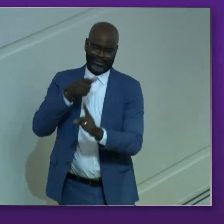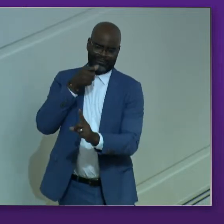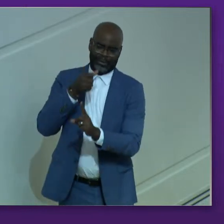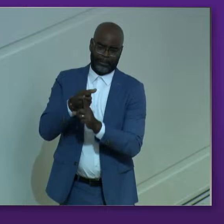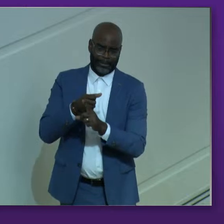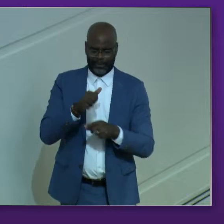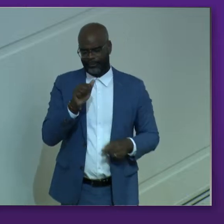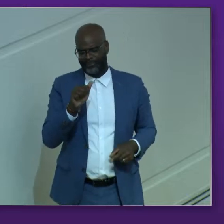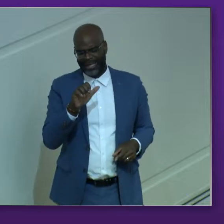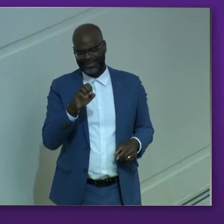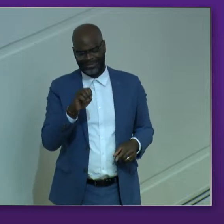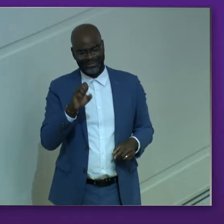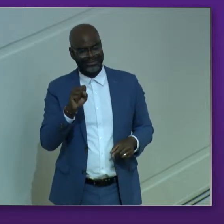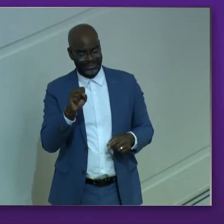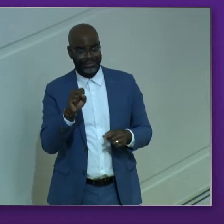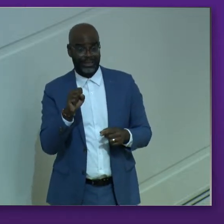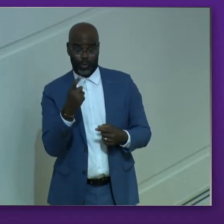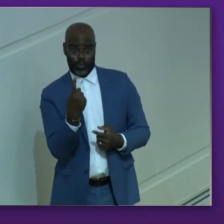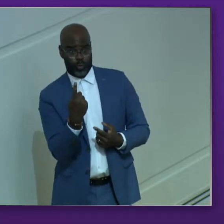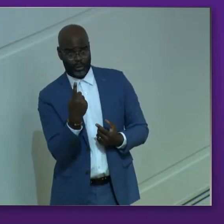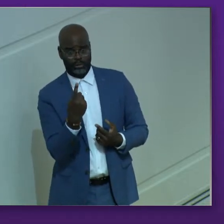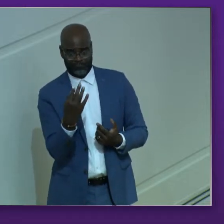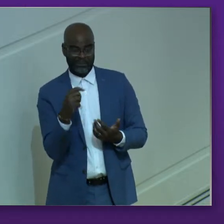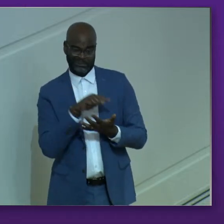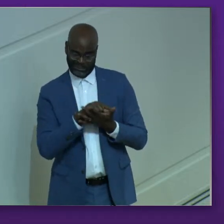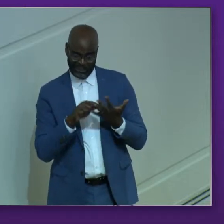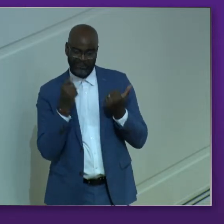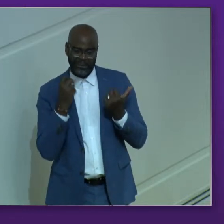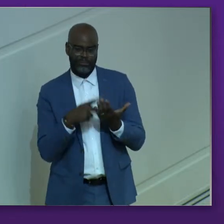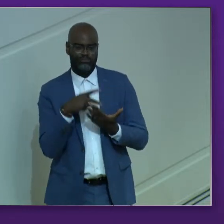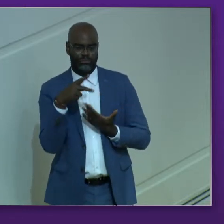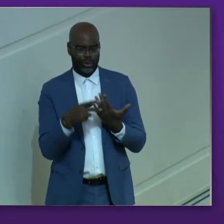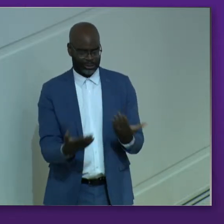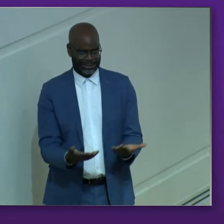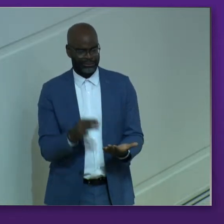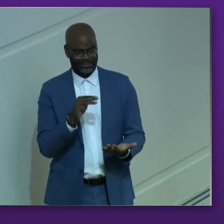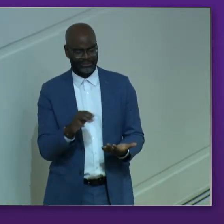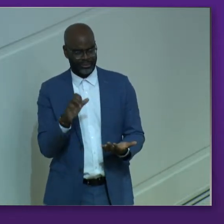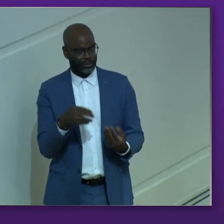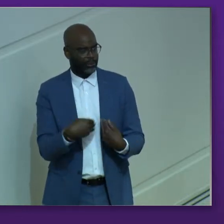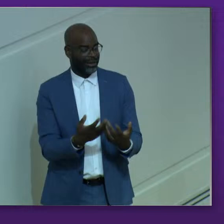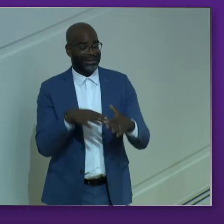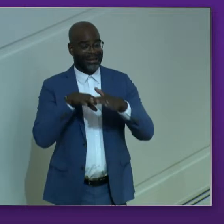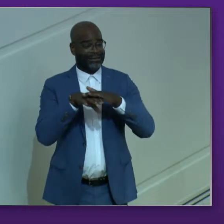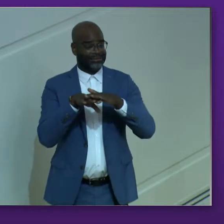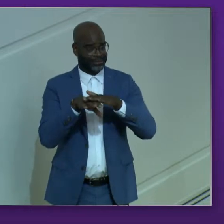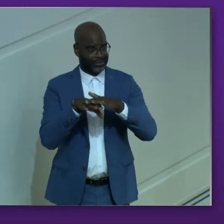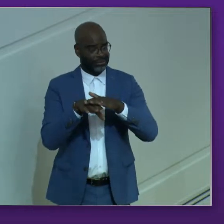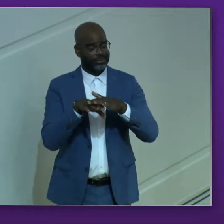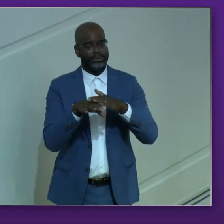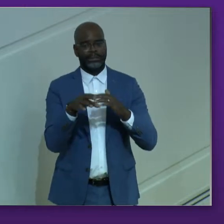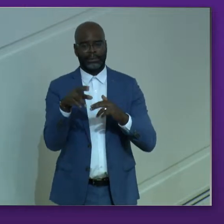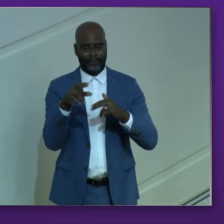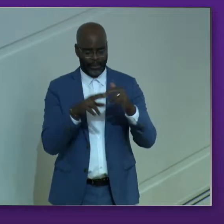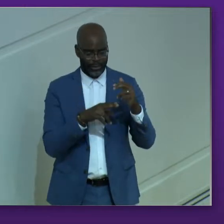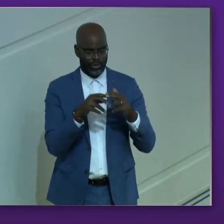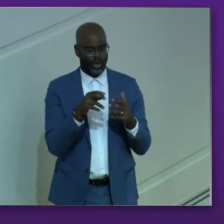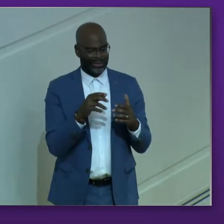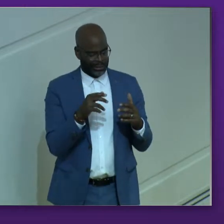WHAT A GREAT IMPACT.